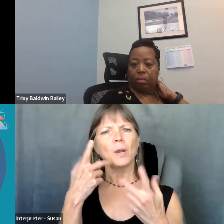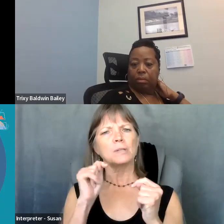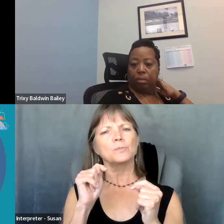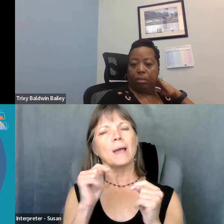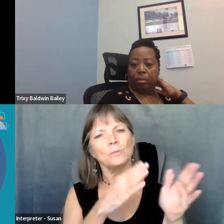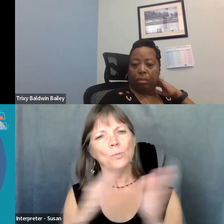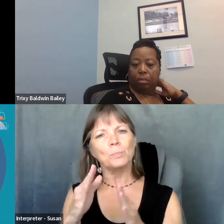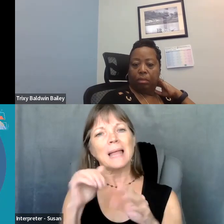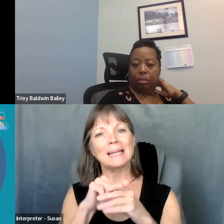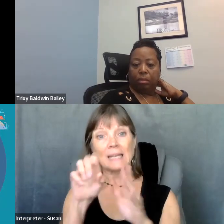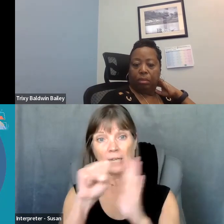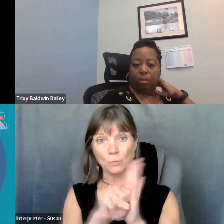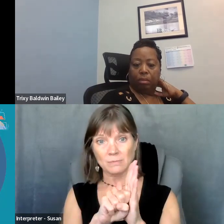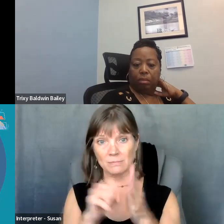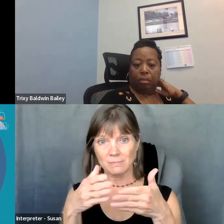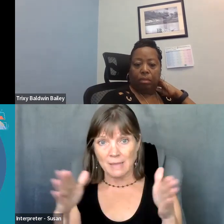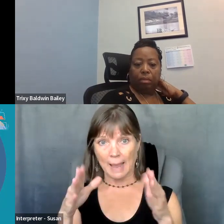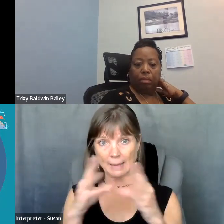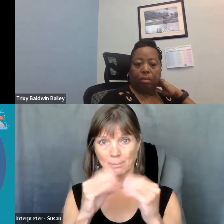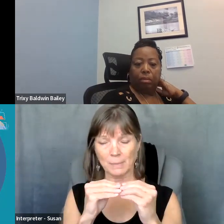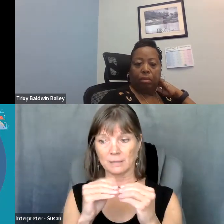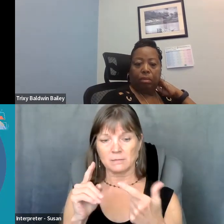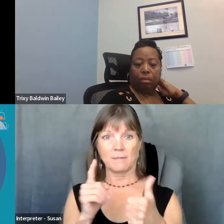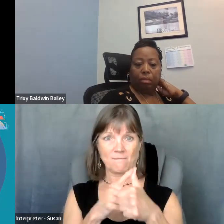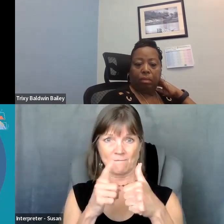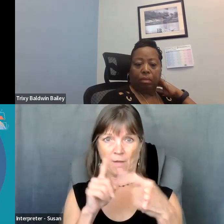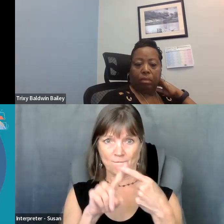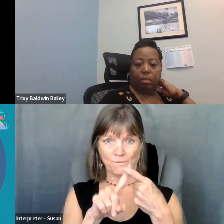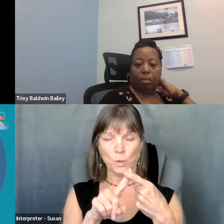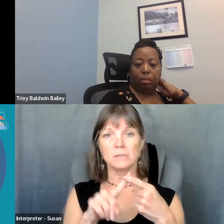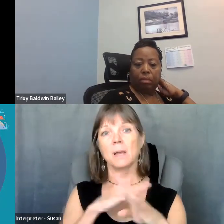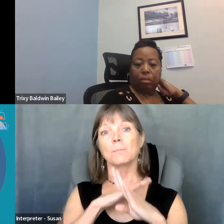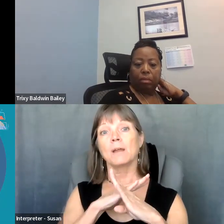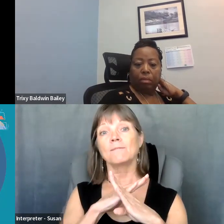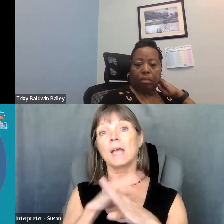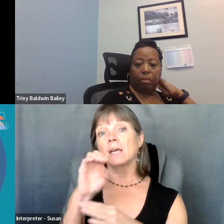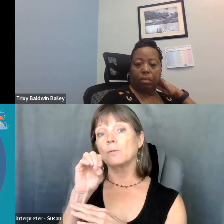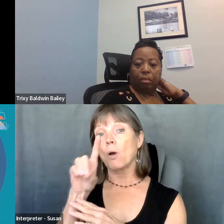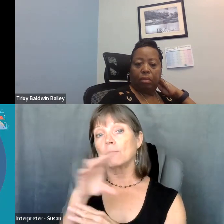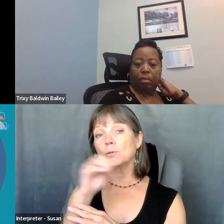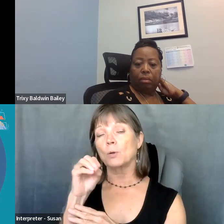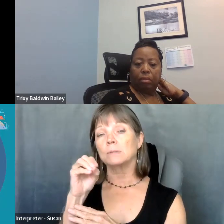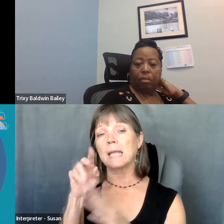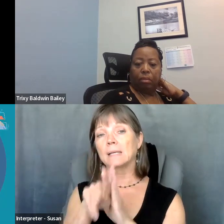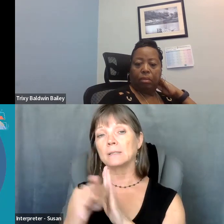Kelly Crosbie (she/her): so first prevent overdose and suicide. We know that our rates of overdose and suicide continue to climb.